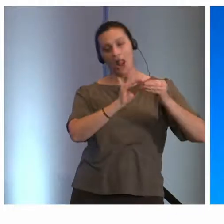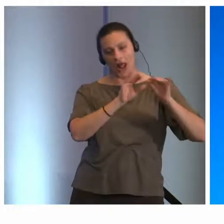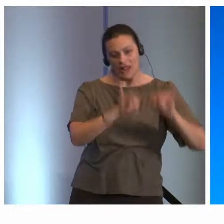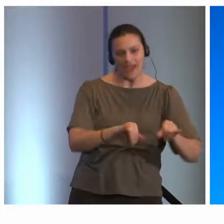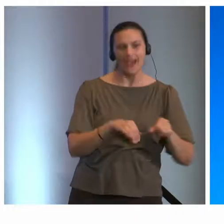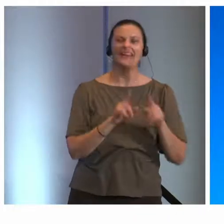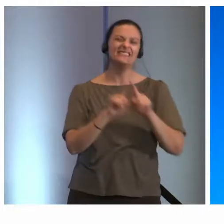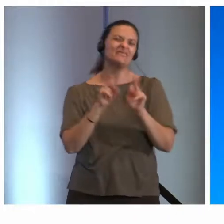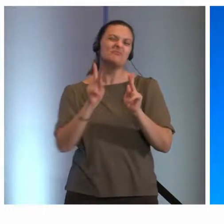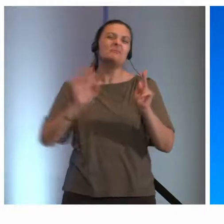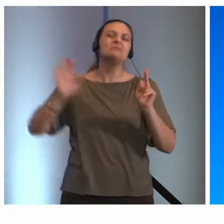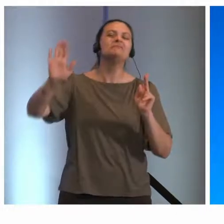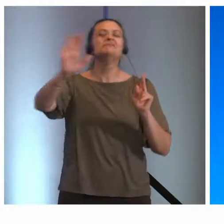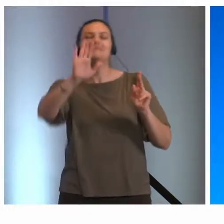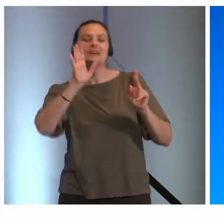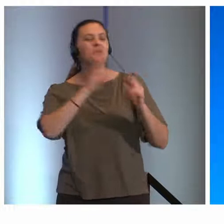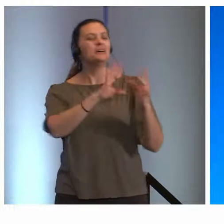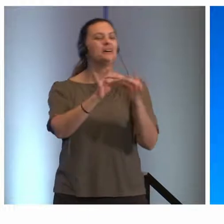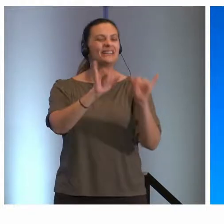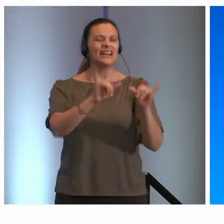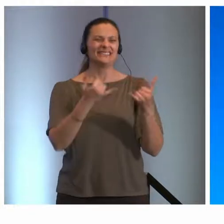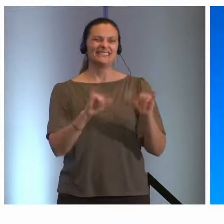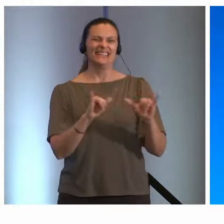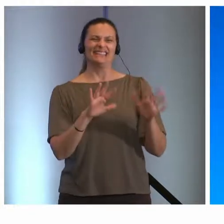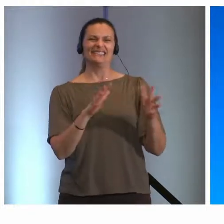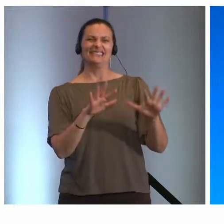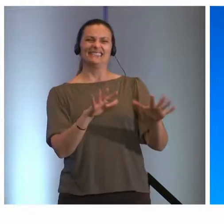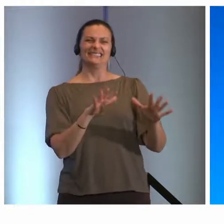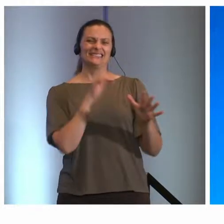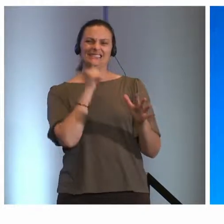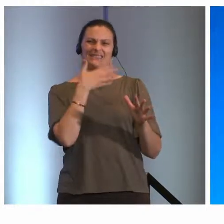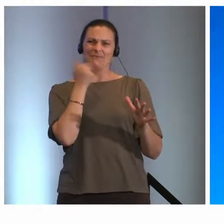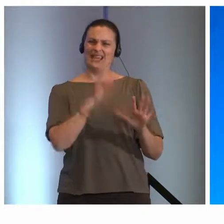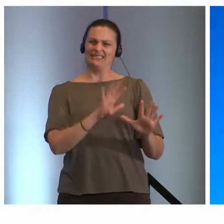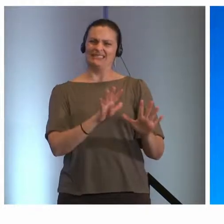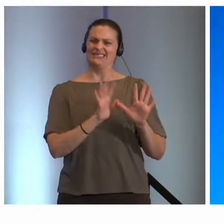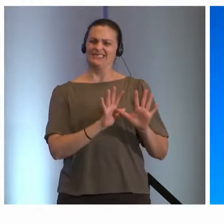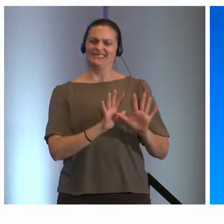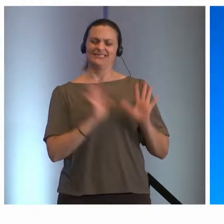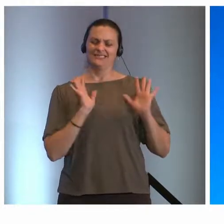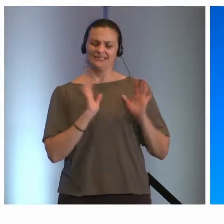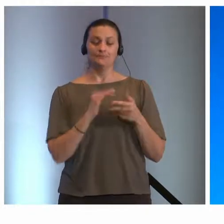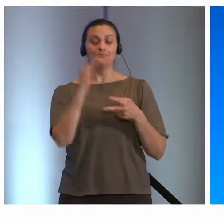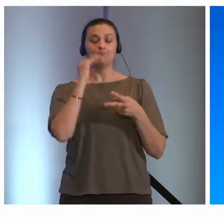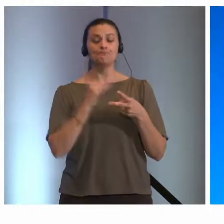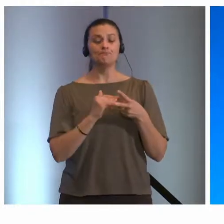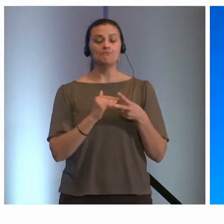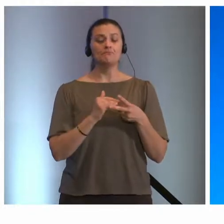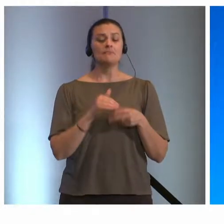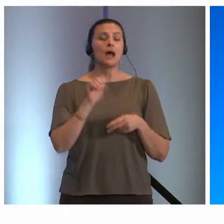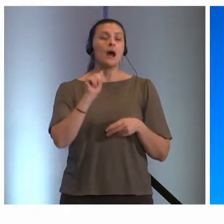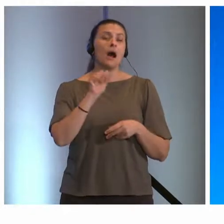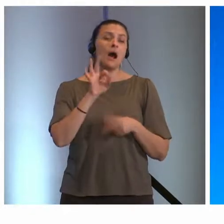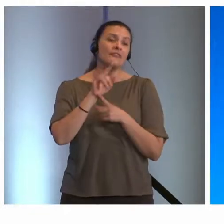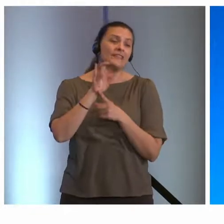Differently-abled, you know, you'll hear parents use these terms or you hear some folks use these terms still in parts of the country. It's not really --